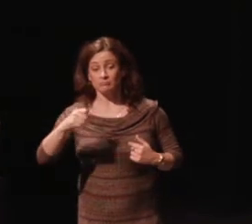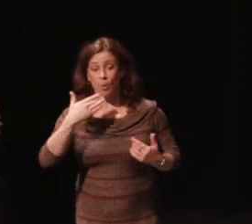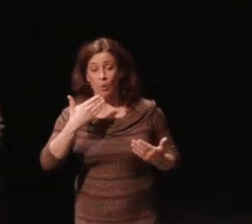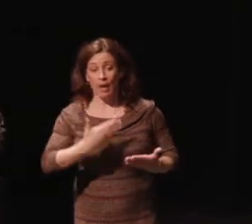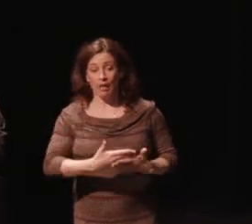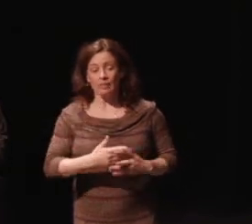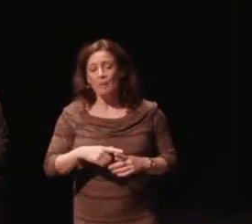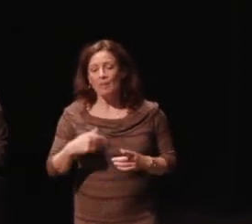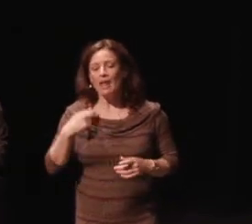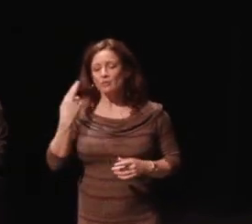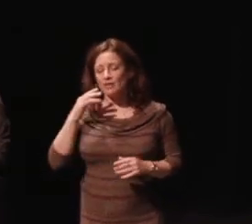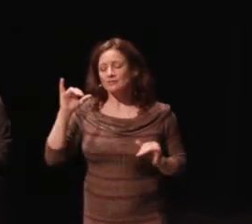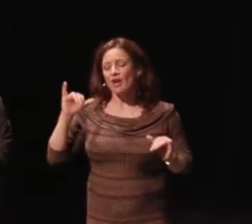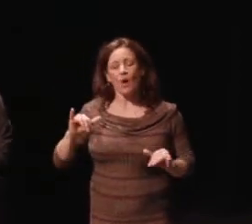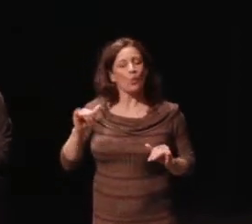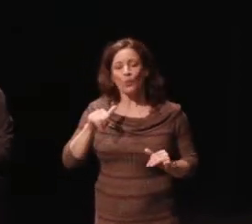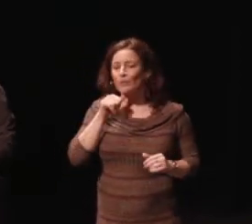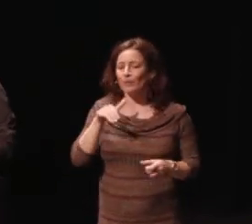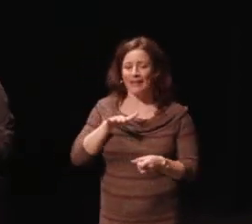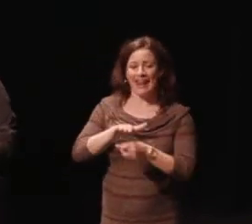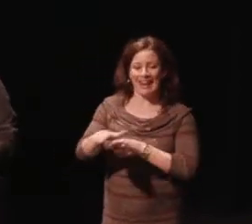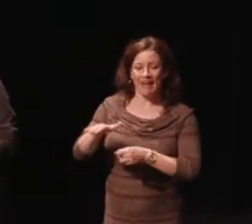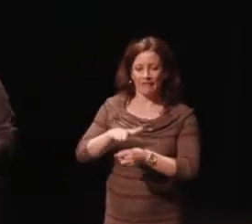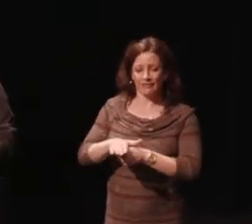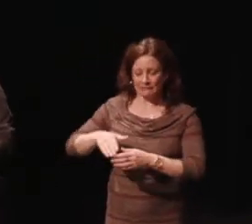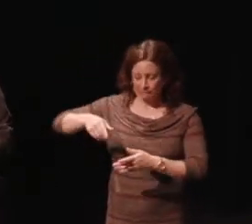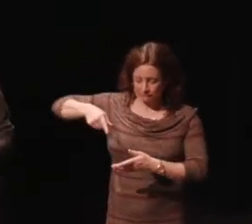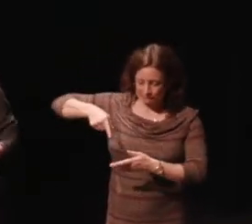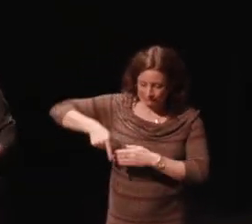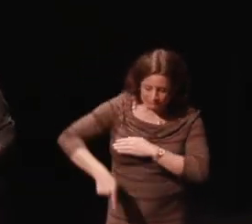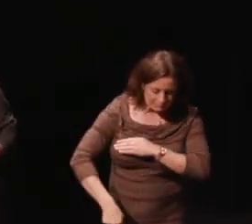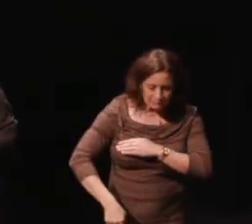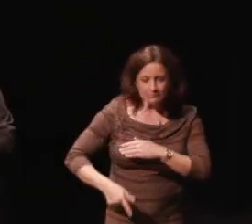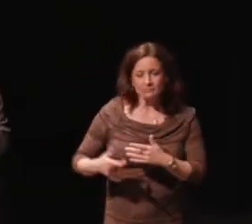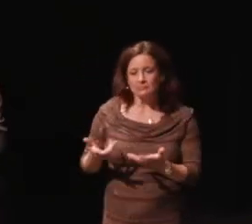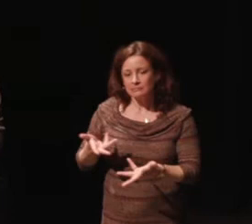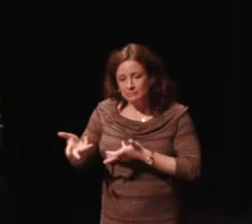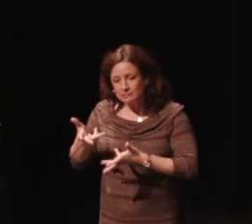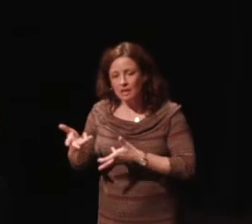we weren't as exhaustive in our research, we didn't reach entirely the right people.